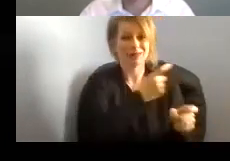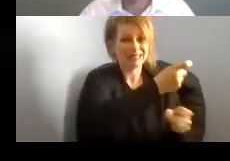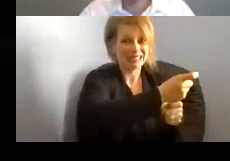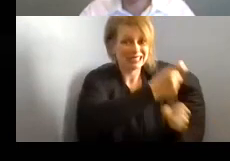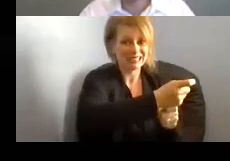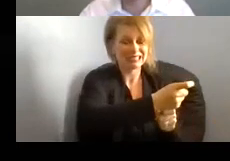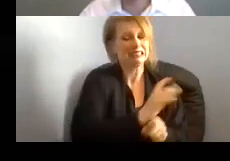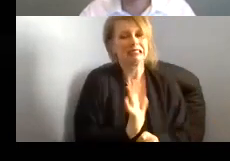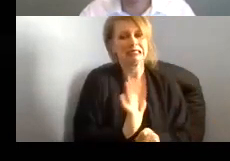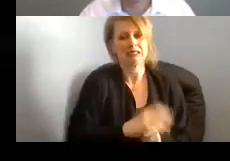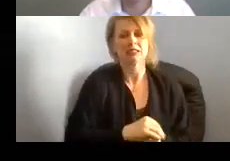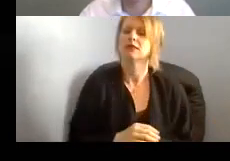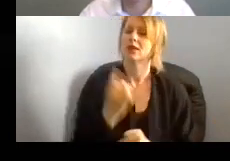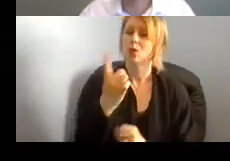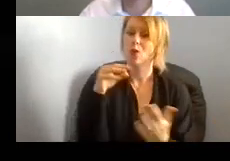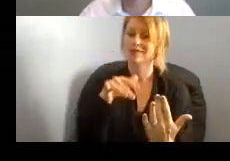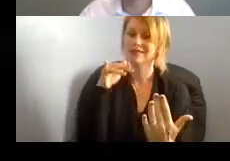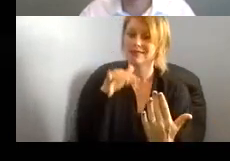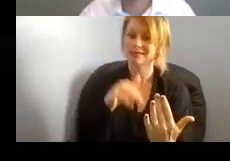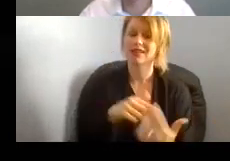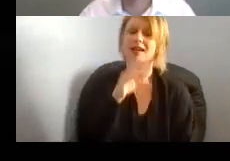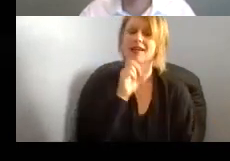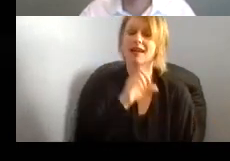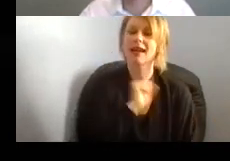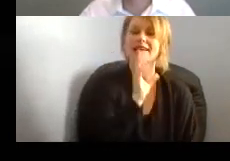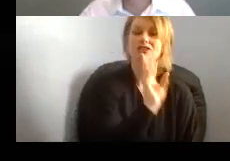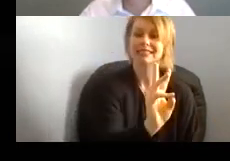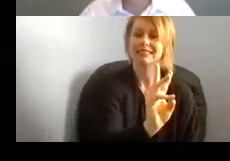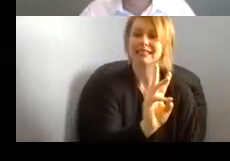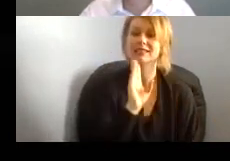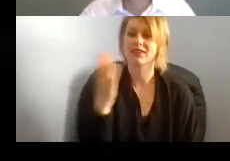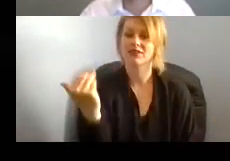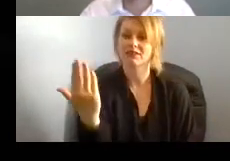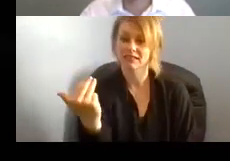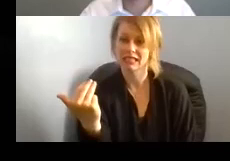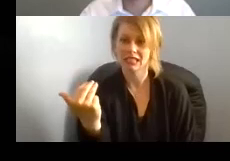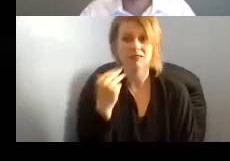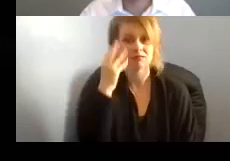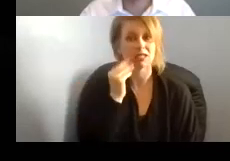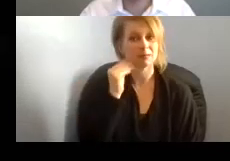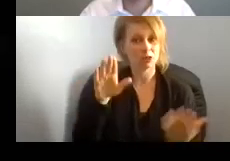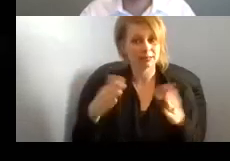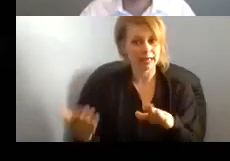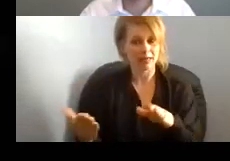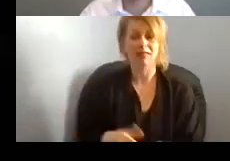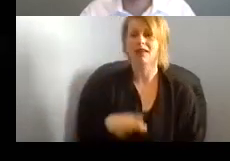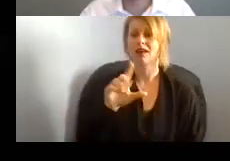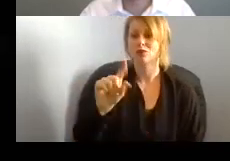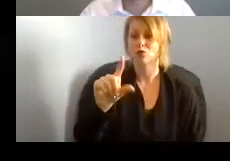In one study of children ages 6 to – 6 to 15 who had experienced the death of a parent, 20% reported that they had experienced